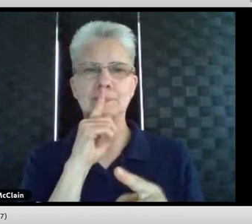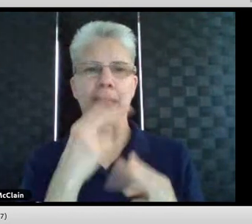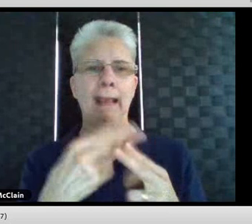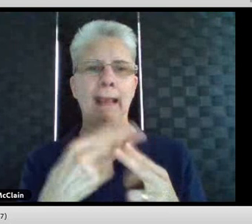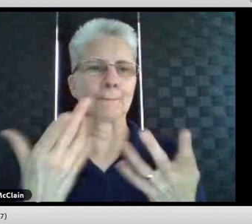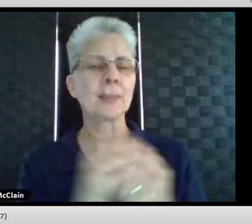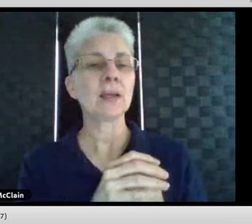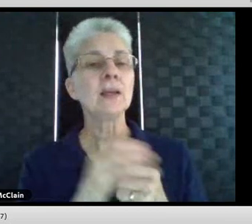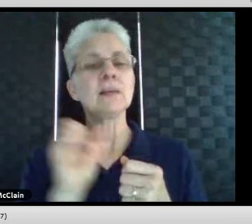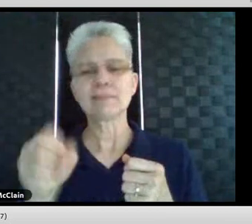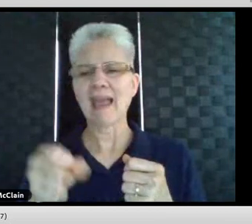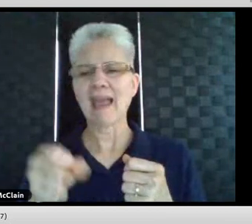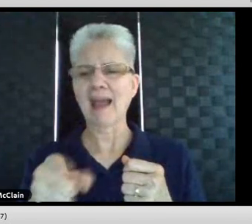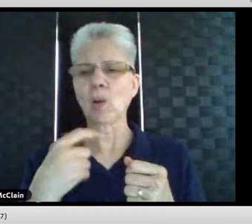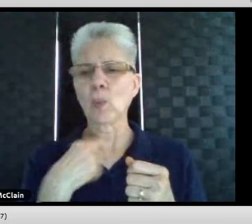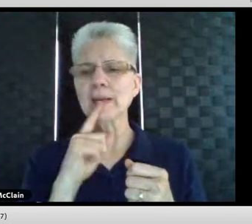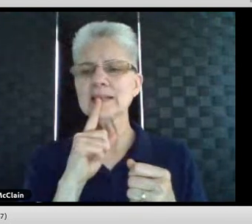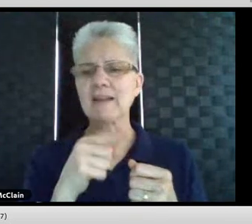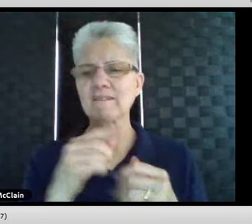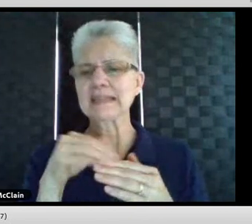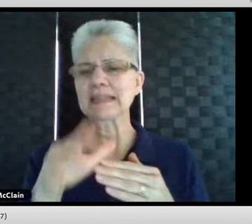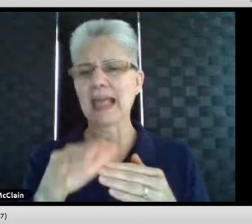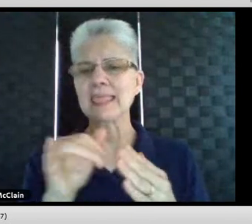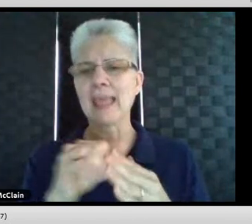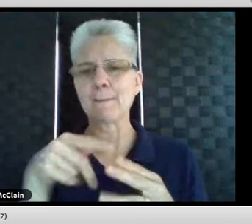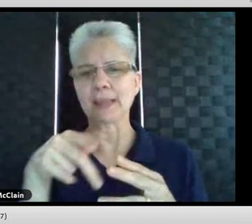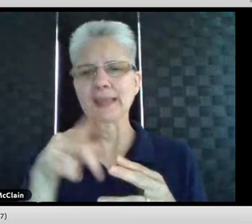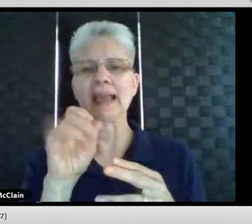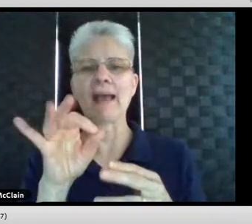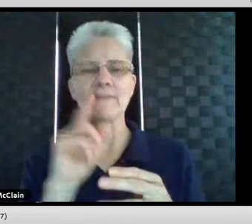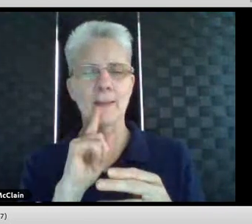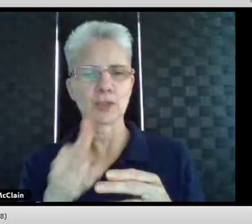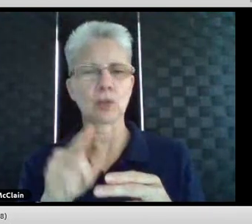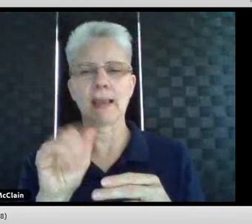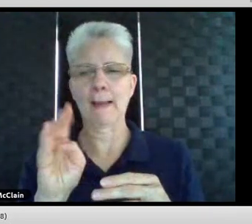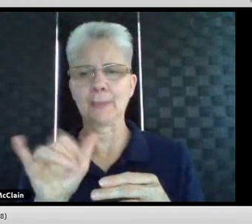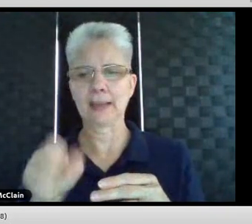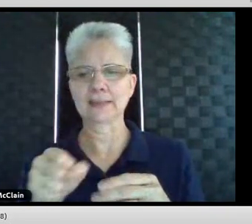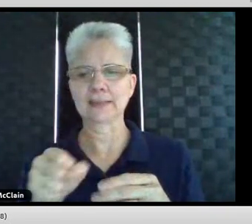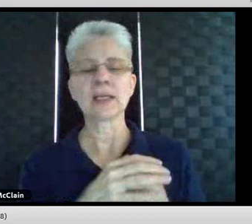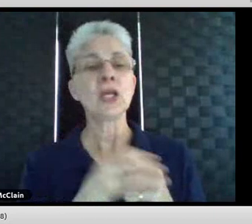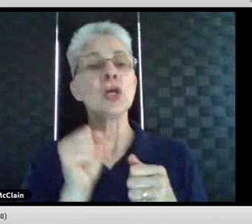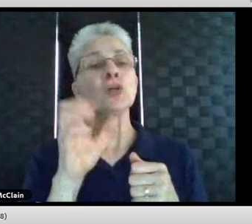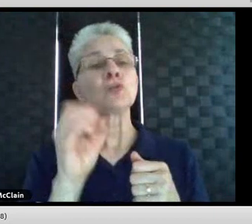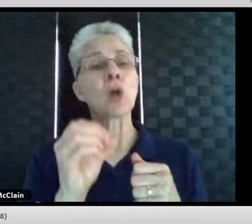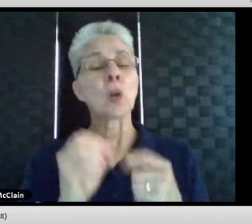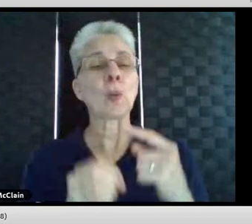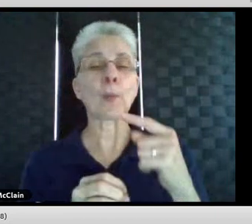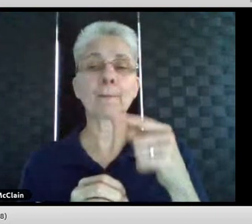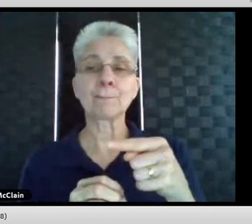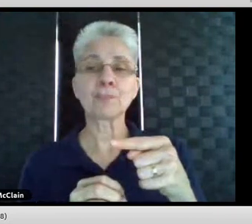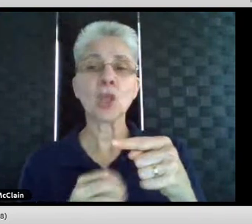So yeah, we can definitely send a PDF. Absolutely, Abby. So you want to have a friendly greeting,